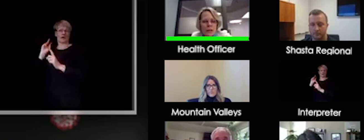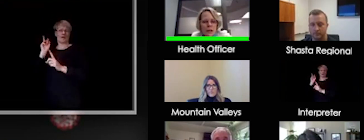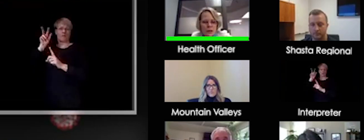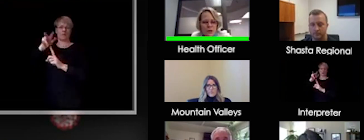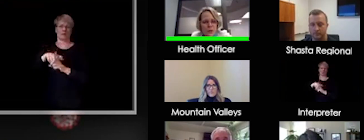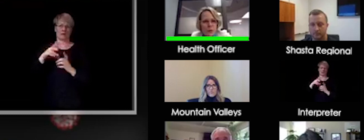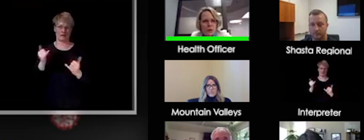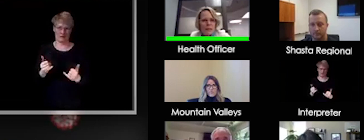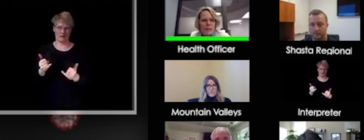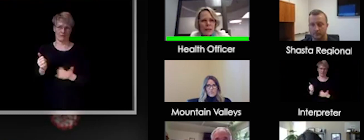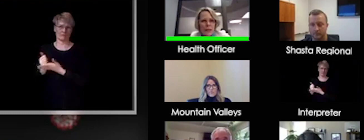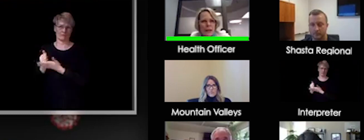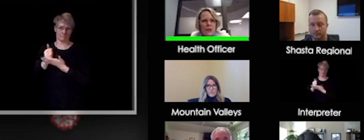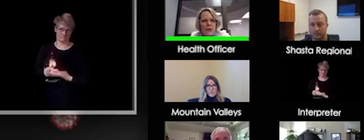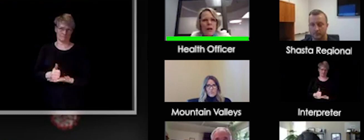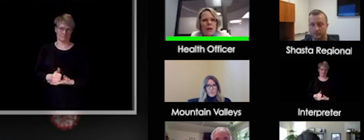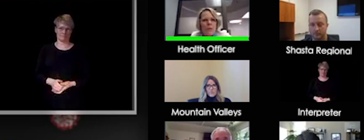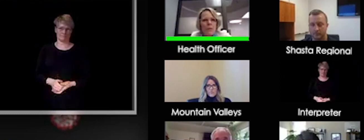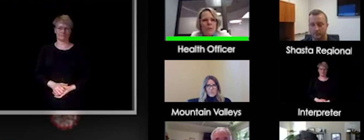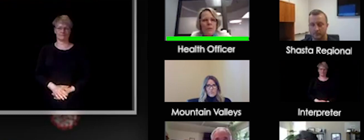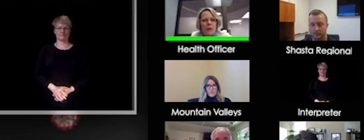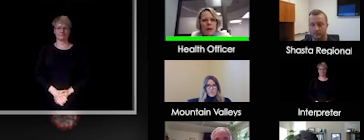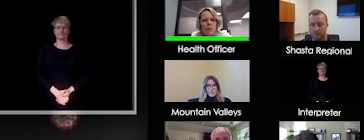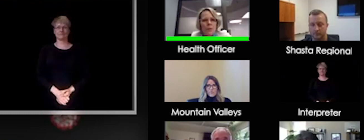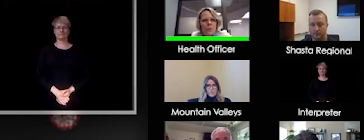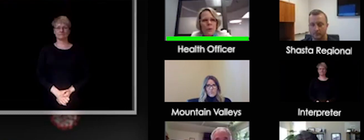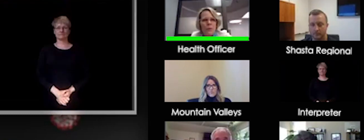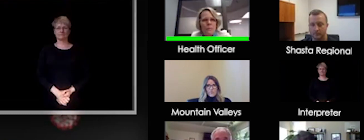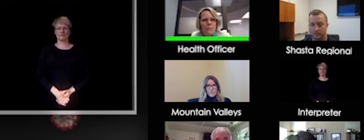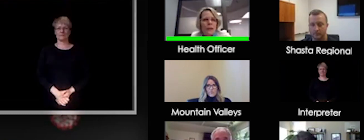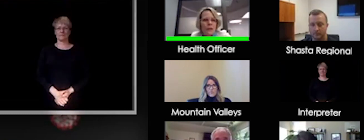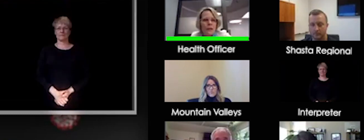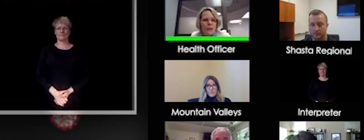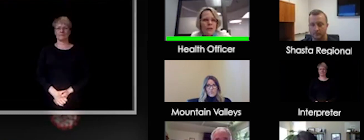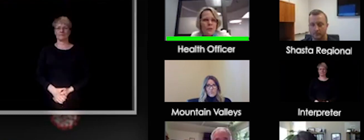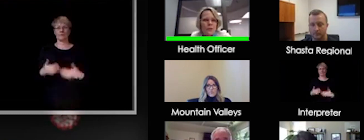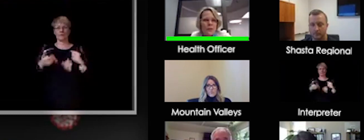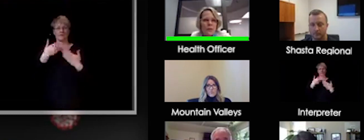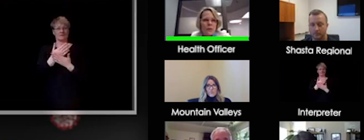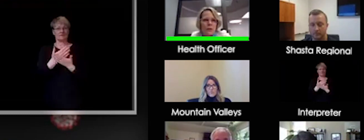us. There’s some early indicators, including COVID-19 like illness, so those will be some